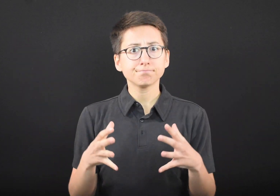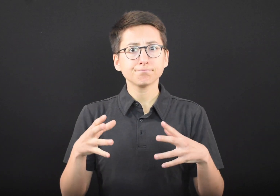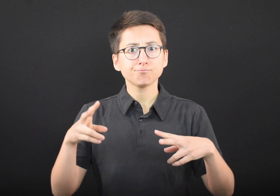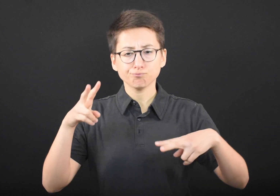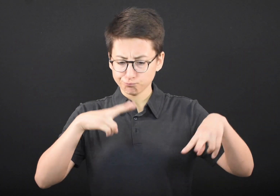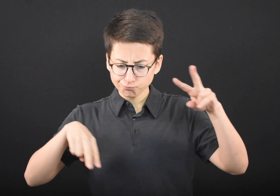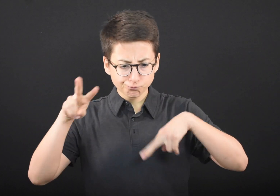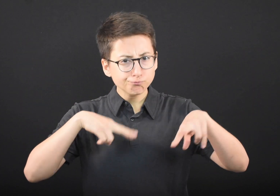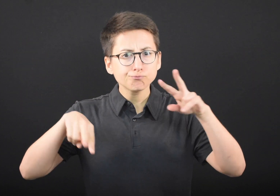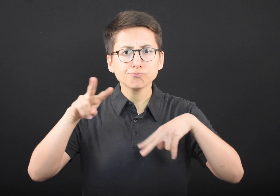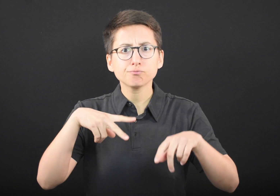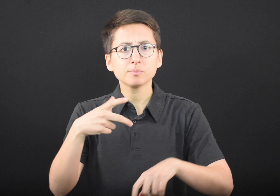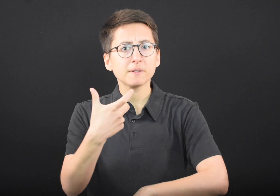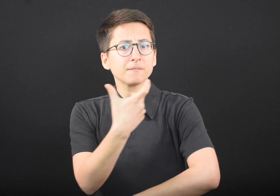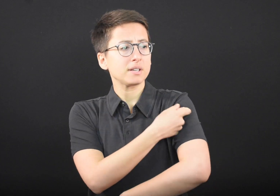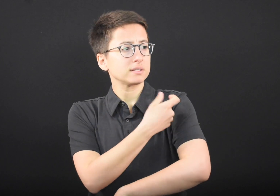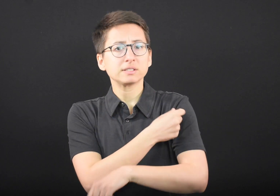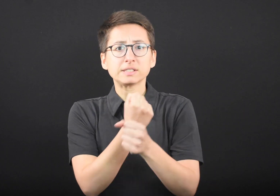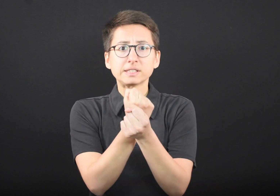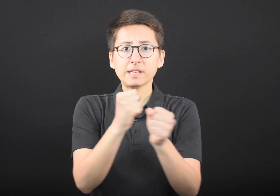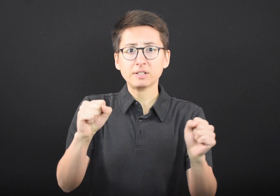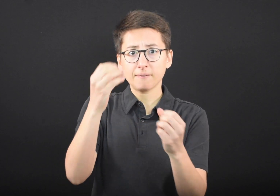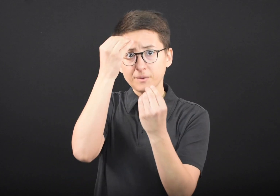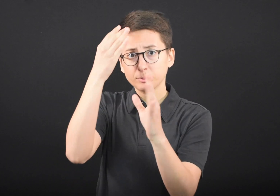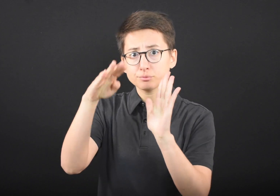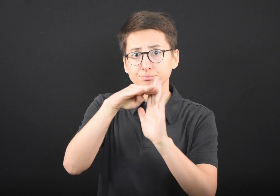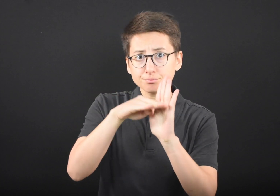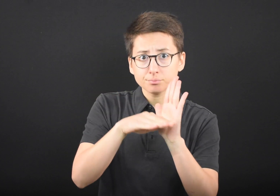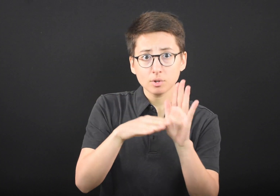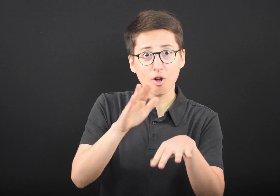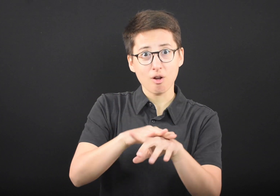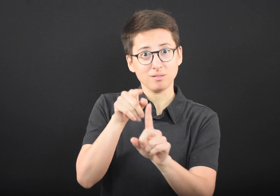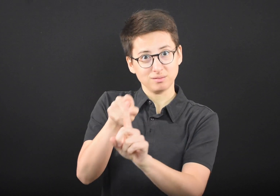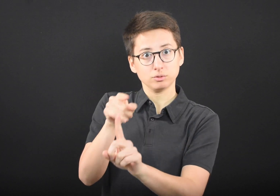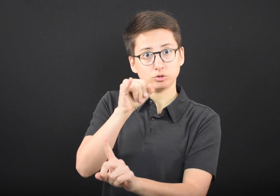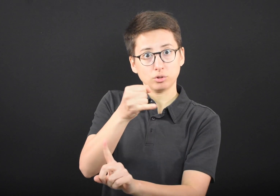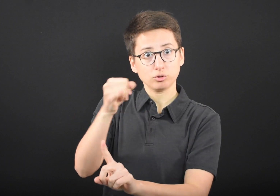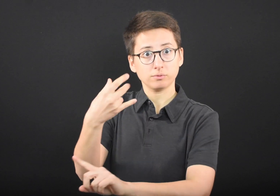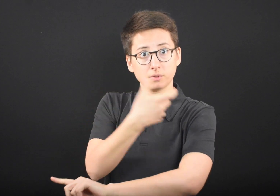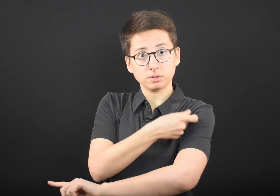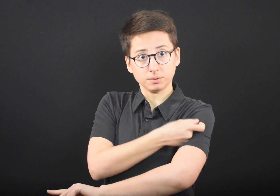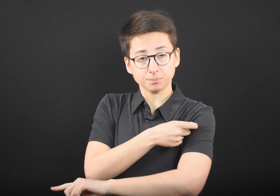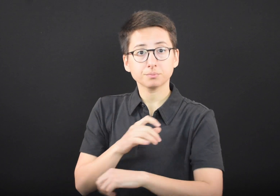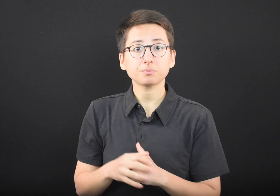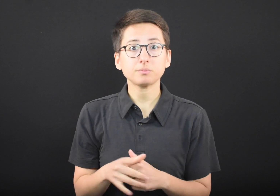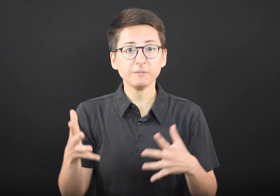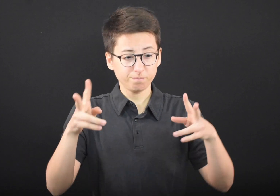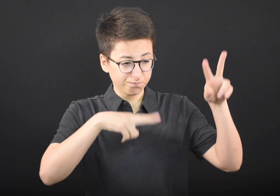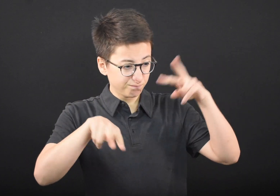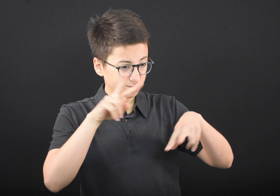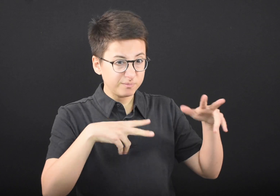vaccine safety data on the Johnson & Johnson vaccine. They voted